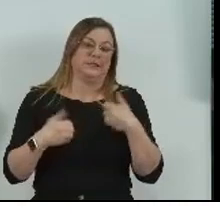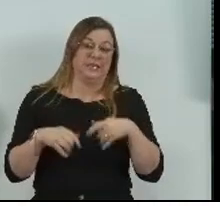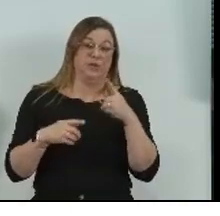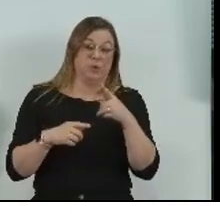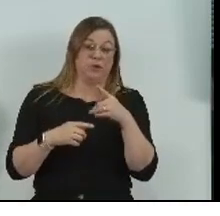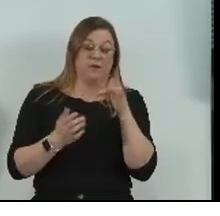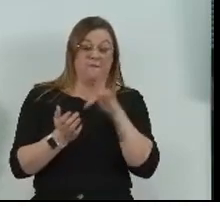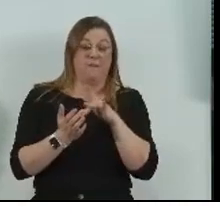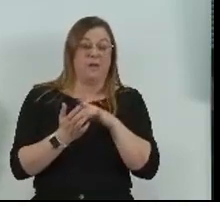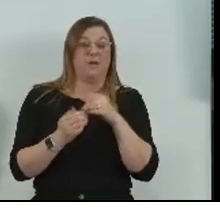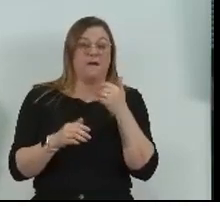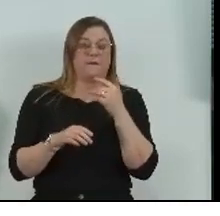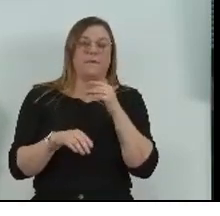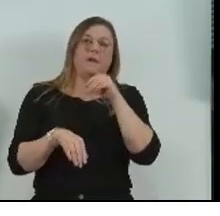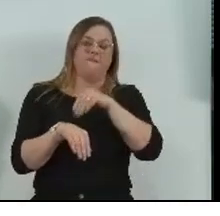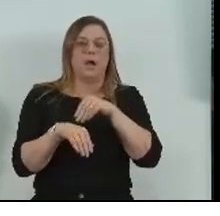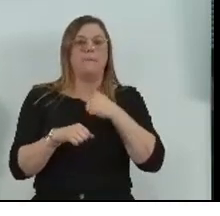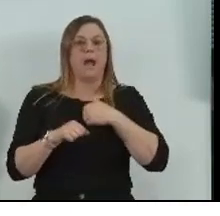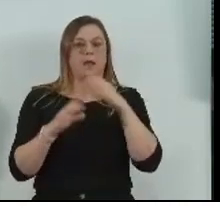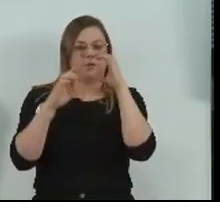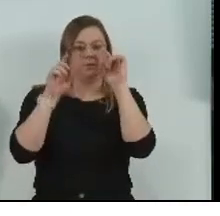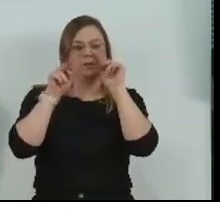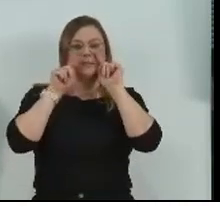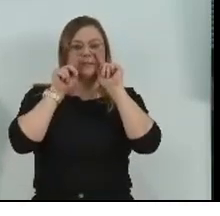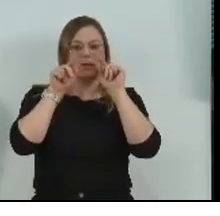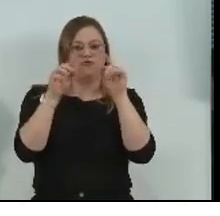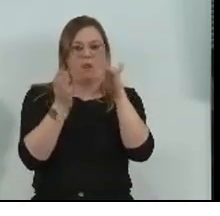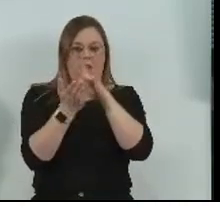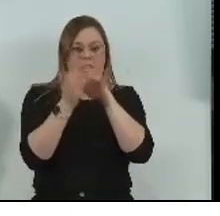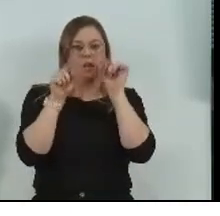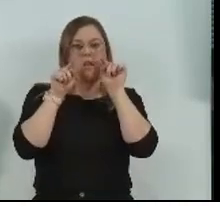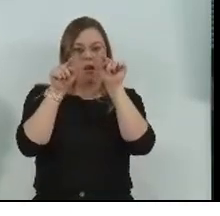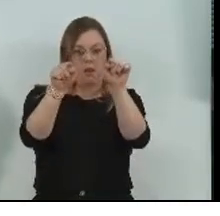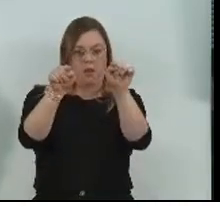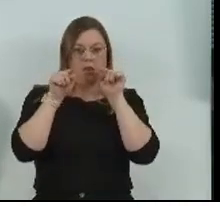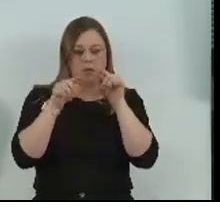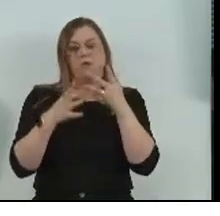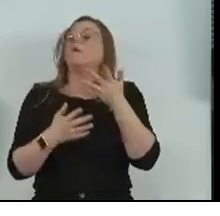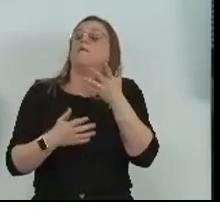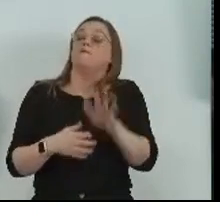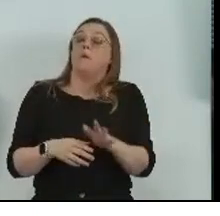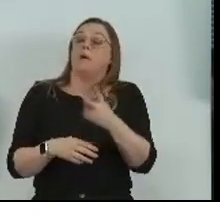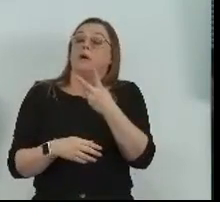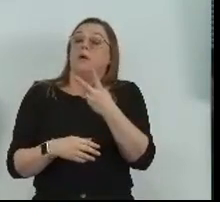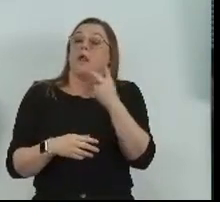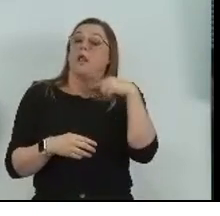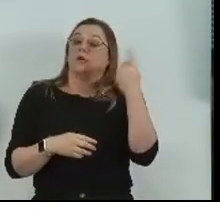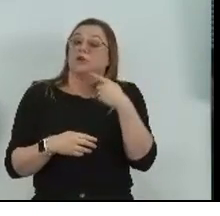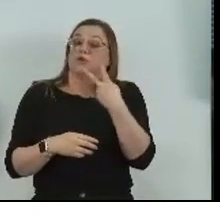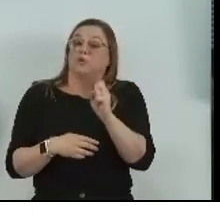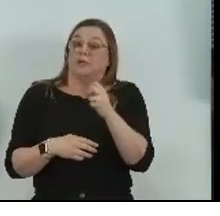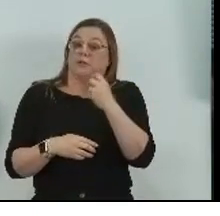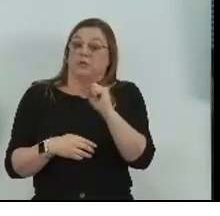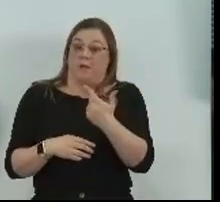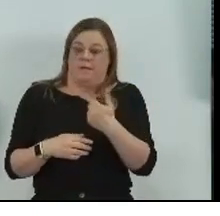And like after the back of London 2012 and then we spoke about inspiring a generation,